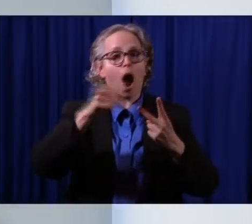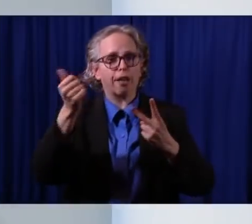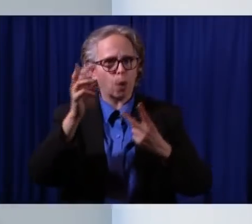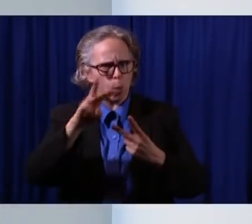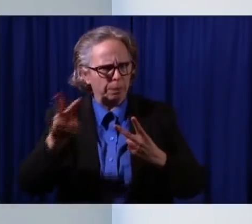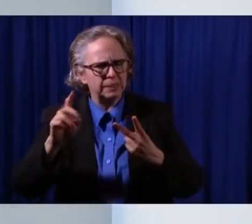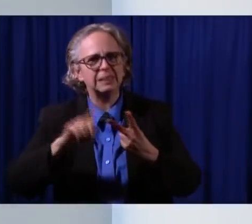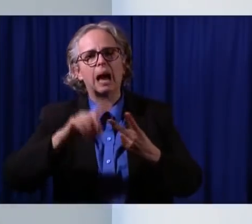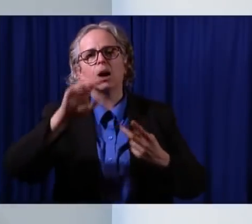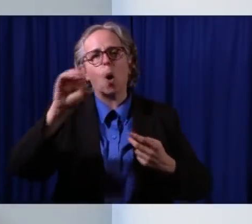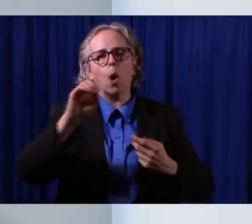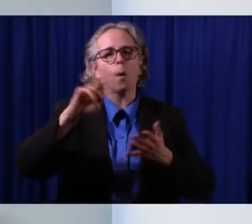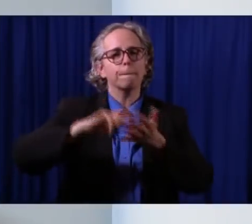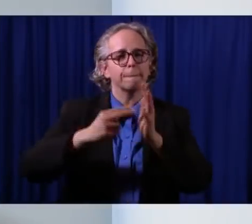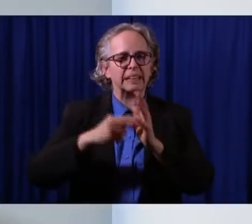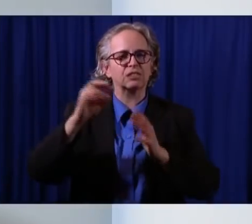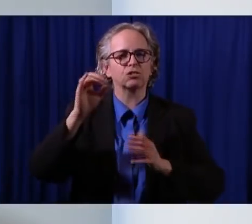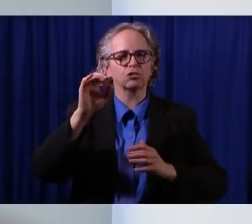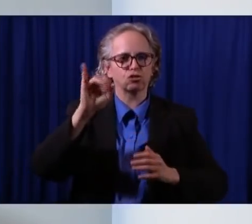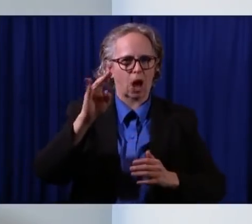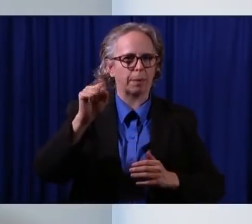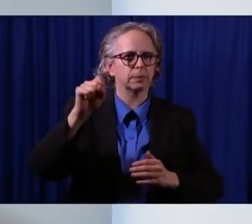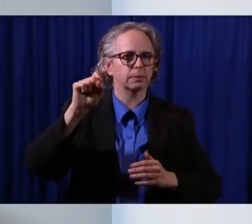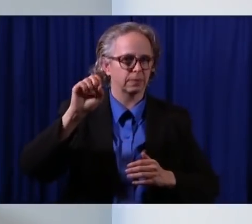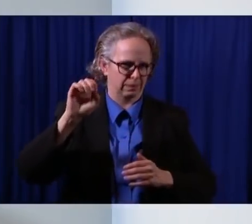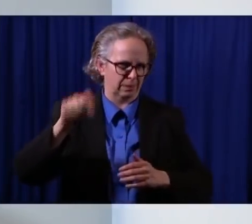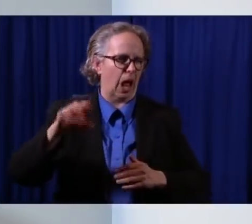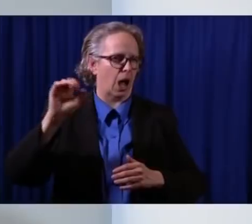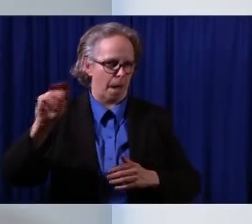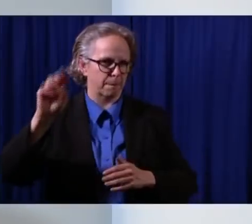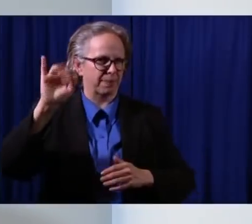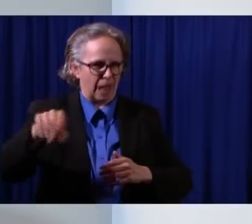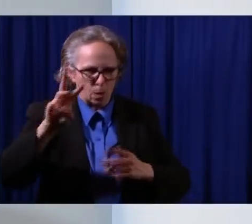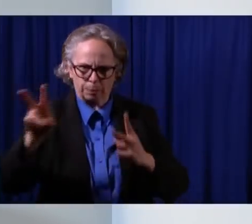SEARCH, FOR 14 MORE DAYS. GO TO OHIONEEDSJOBS.COM TO FIND OUT THE INFORMATION YOU NEED TO ABOUT POSTING JOBS OR FINDING